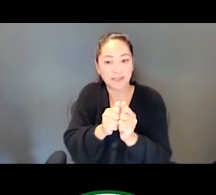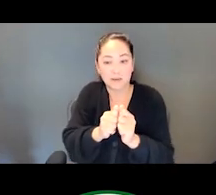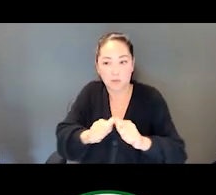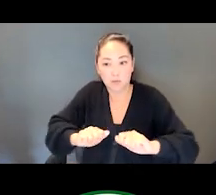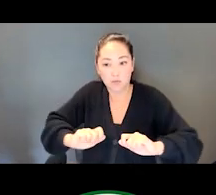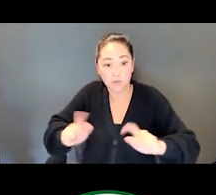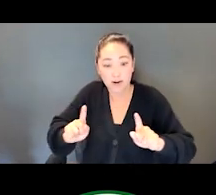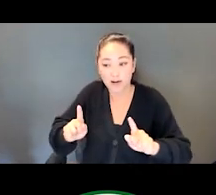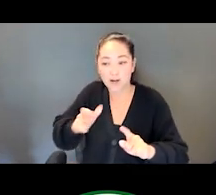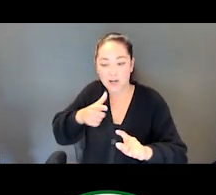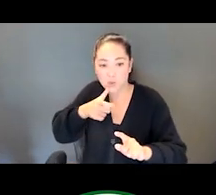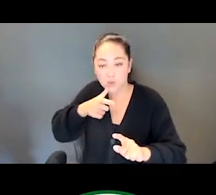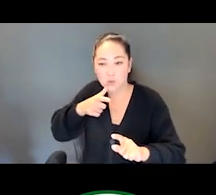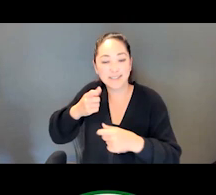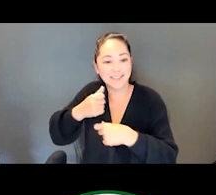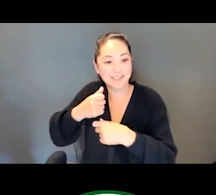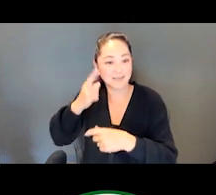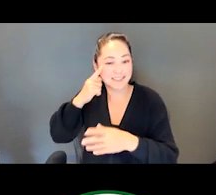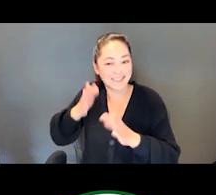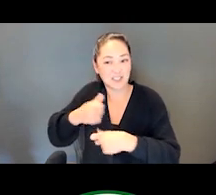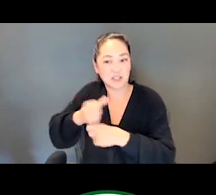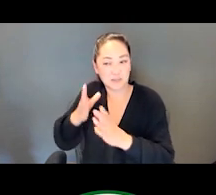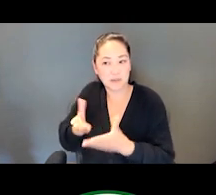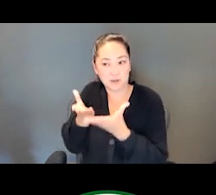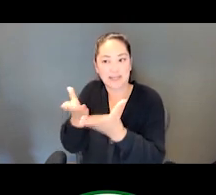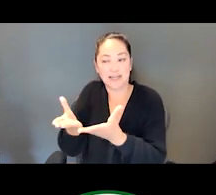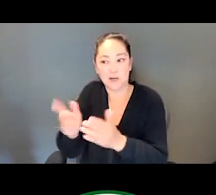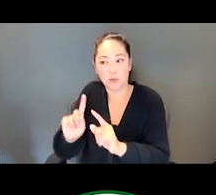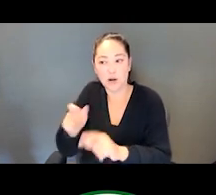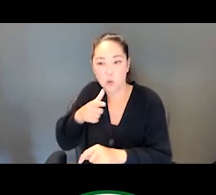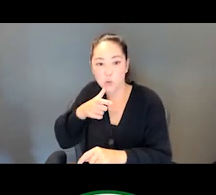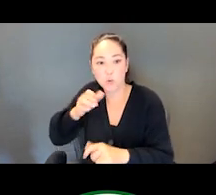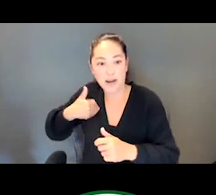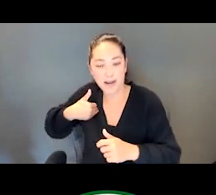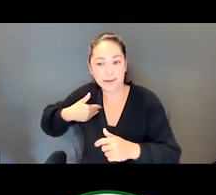And that's what we see a lot of is sometimes for me working in this area. I hear a lot